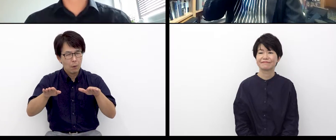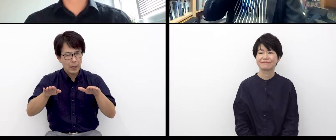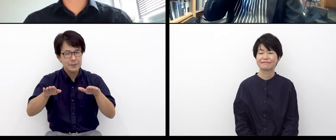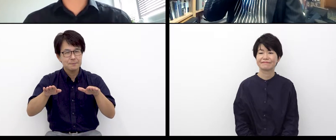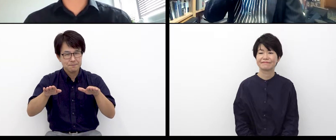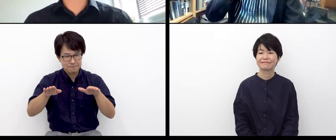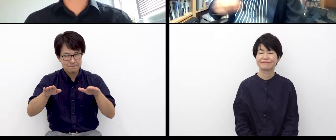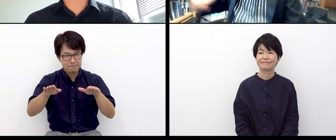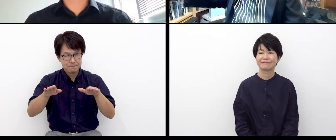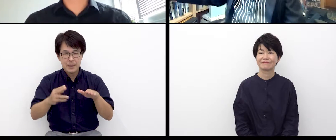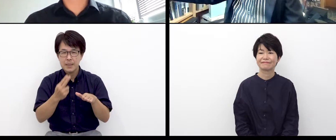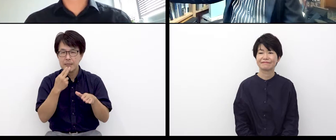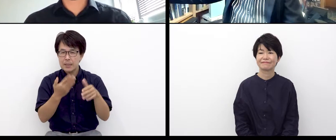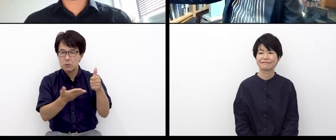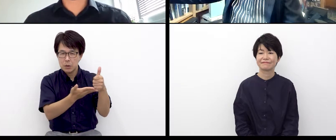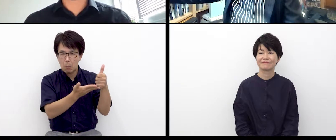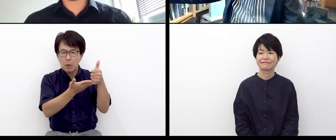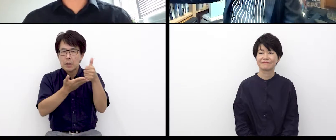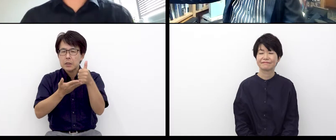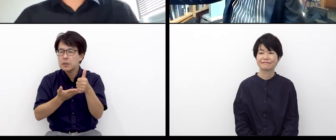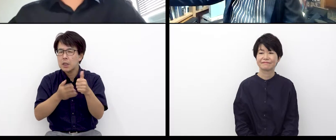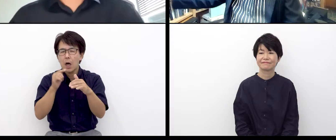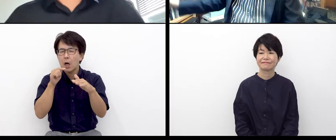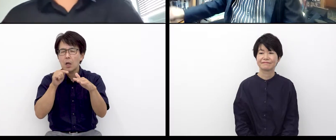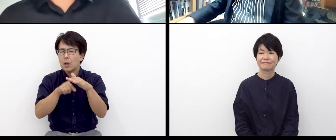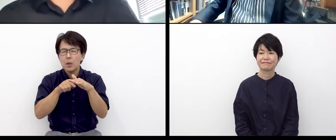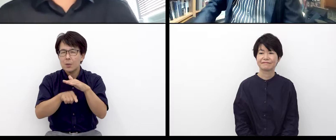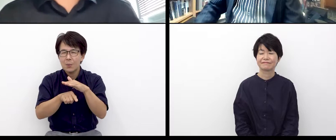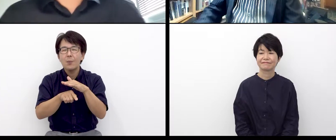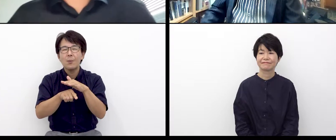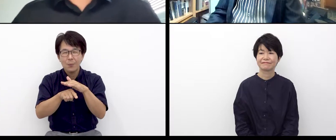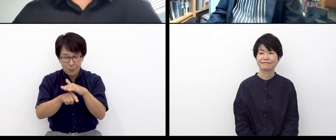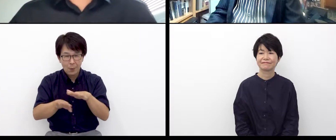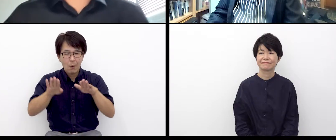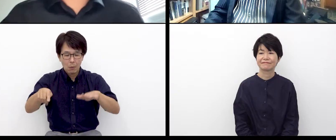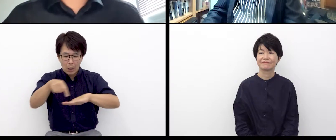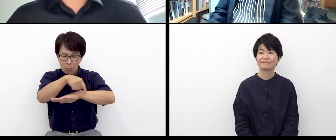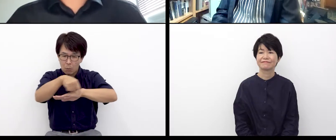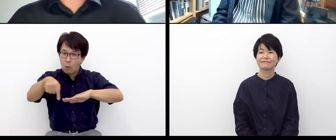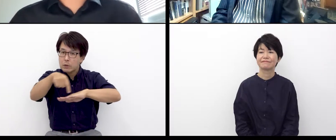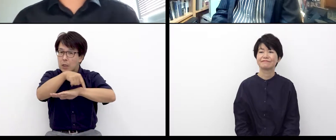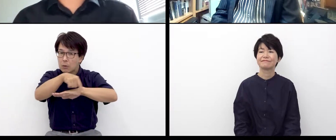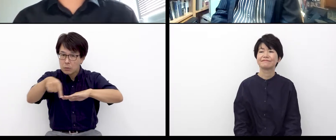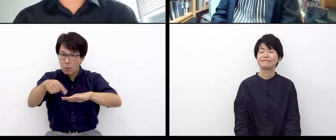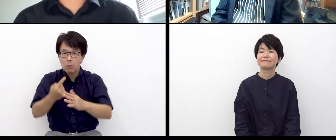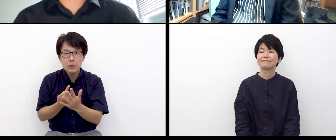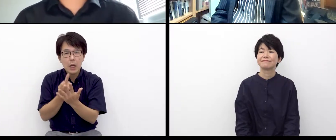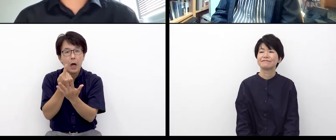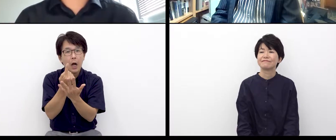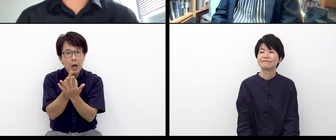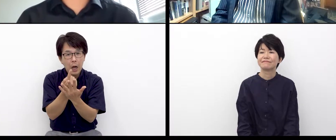let me start with why we welcome him as the guest. There are 3 artists